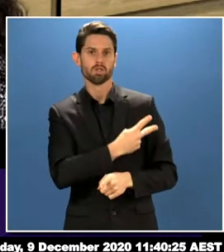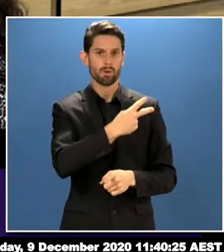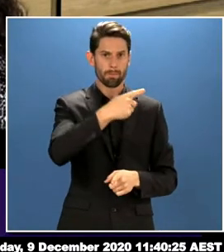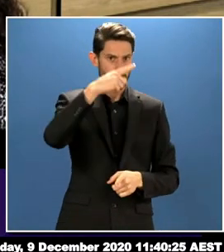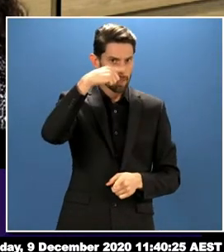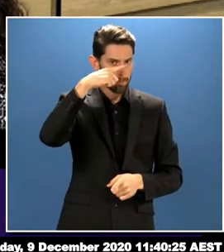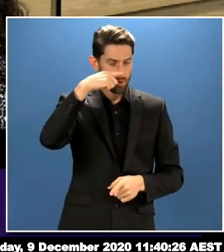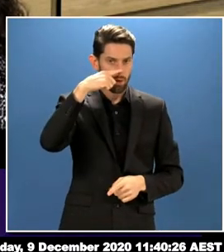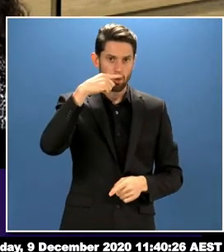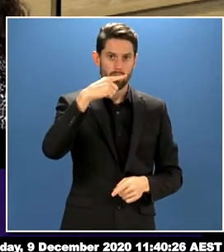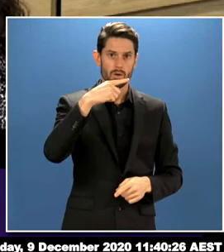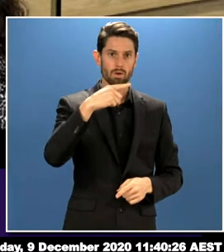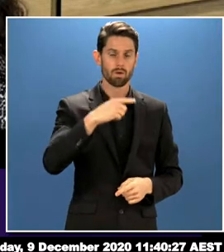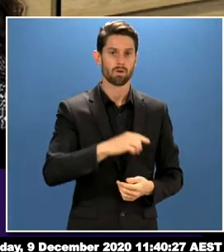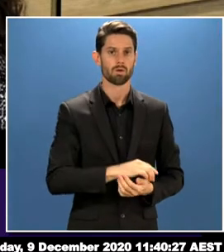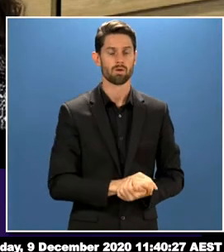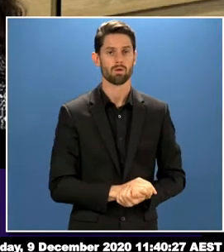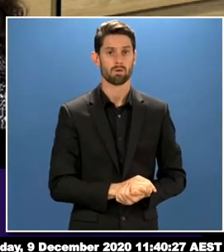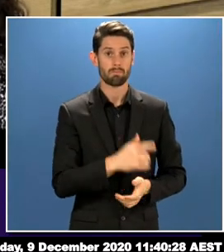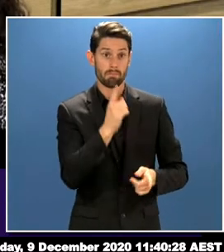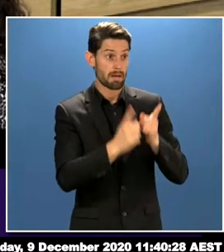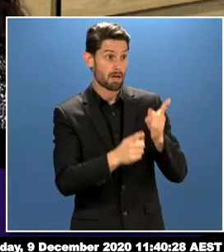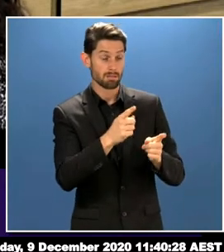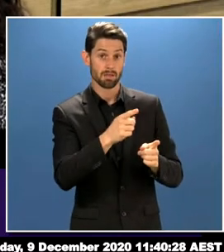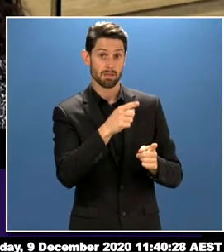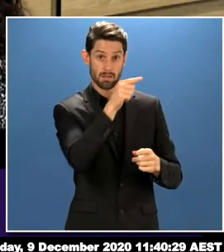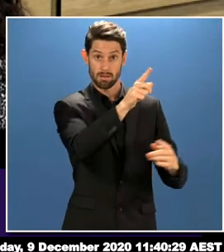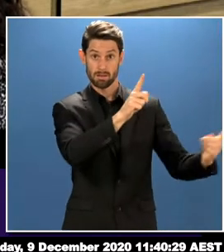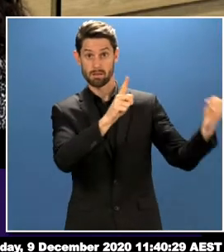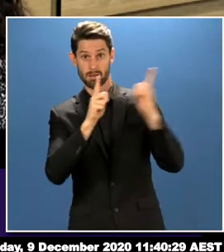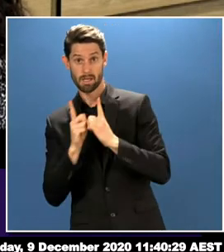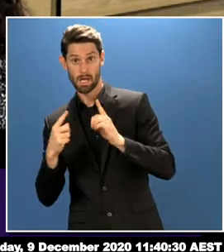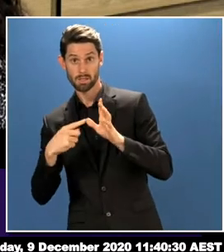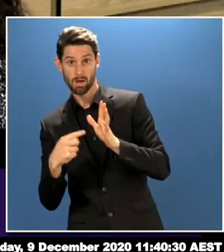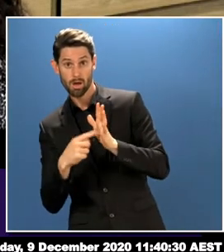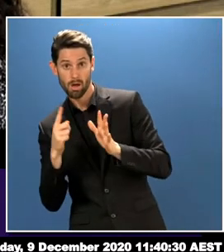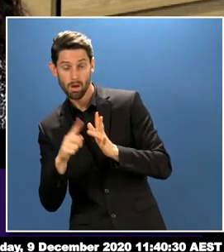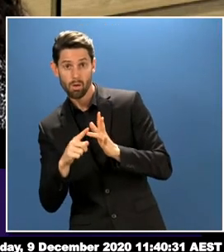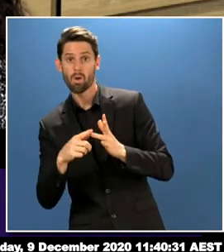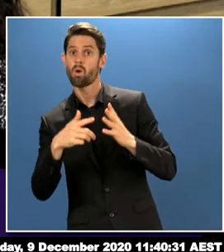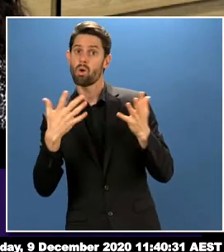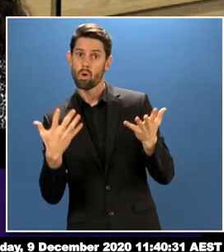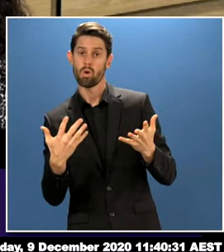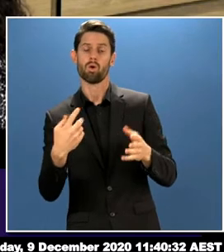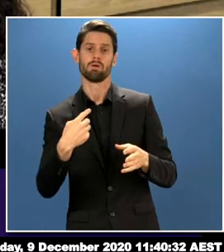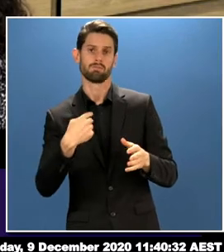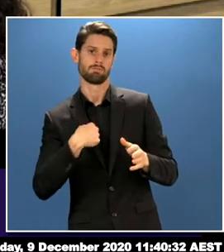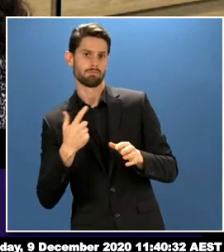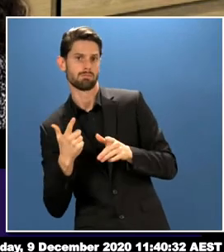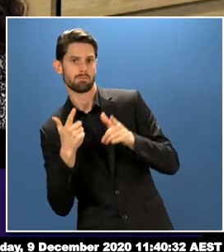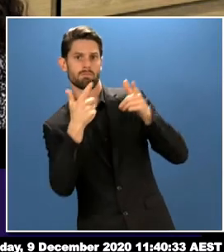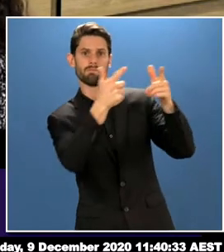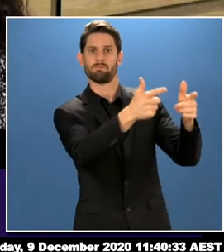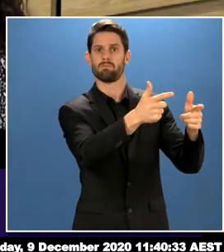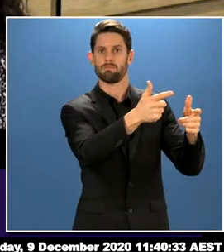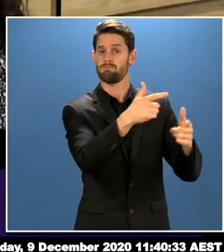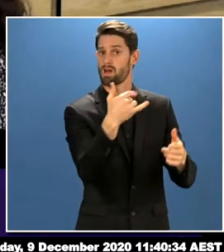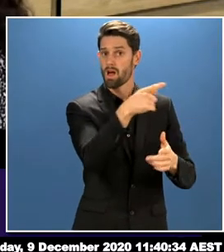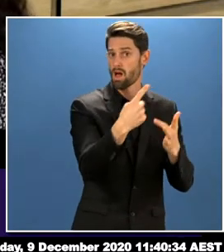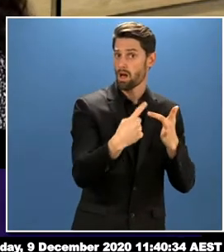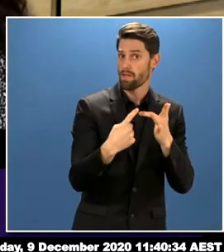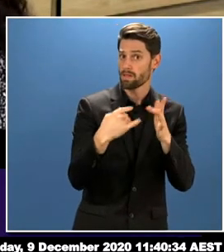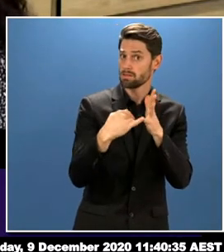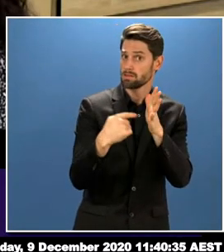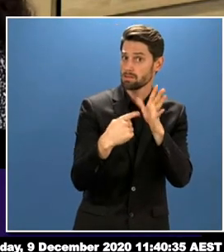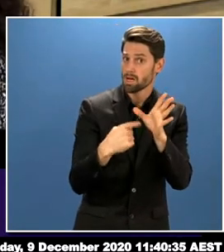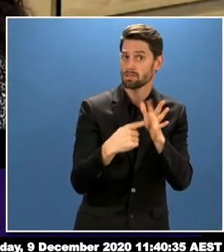They can still be in the ATO, they can be out interstate, Sydney,